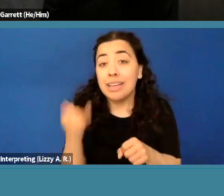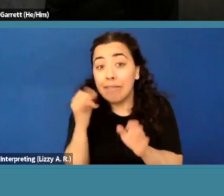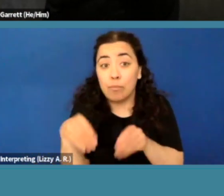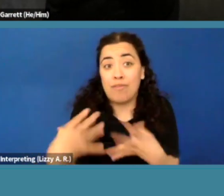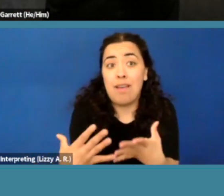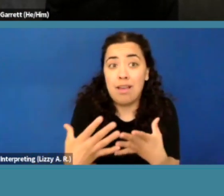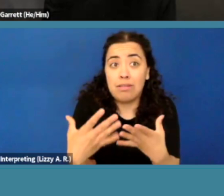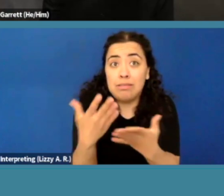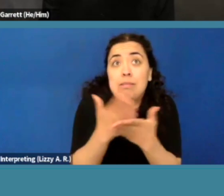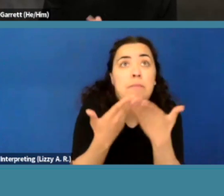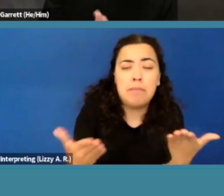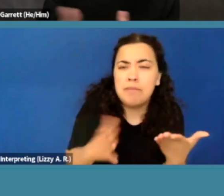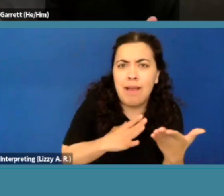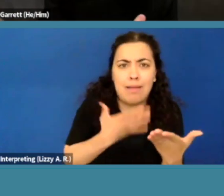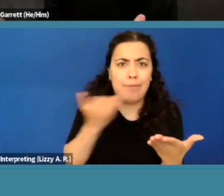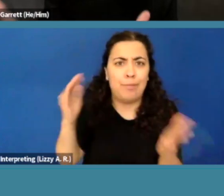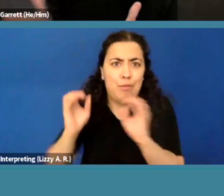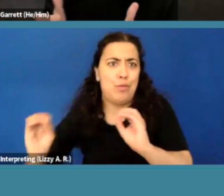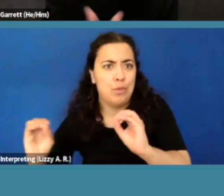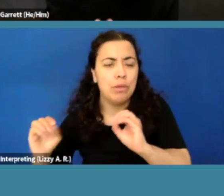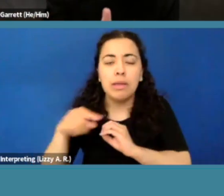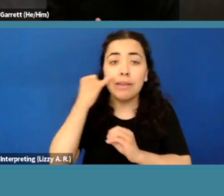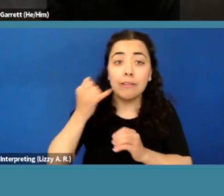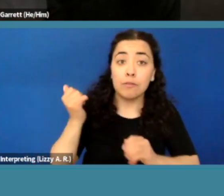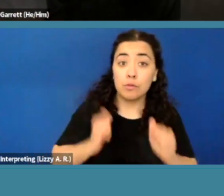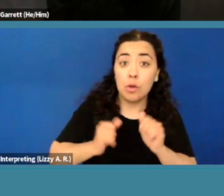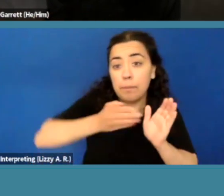And that can mean if you have a series of shows, captioning and/or interpreting